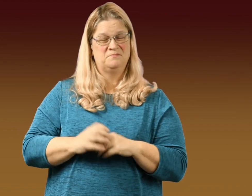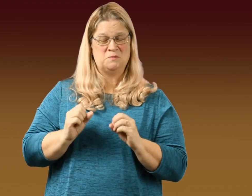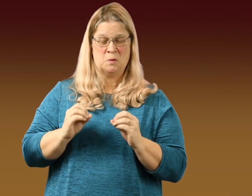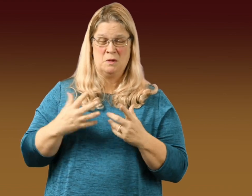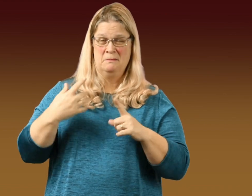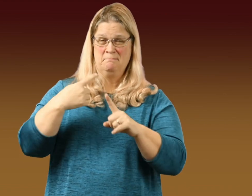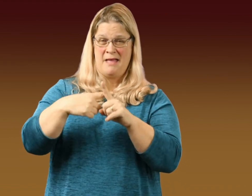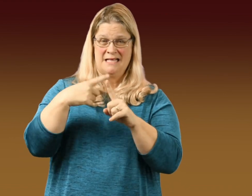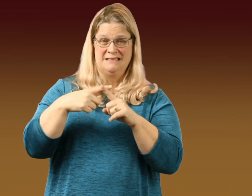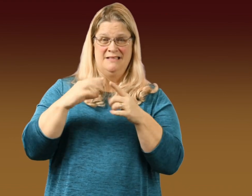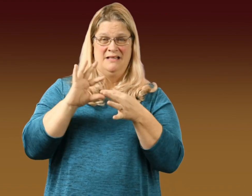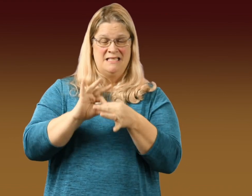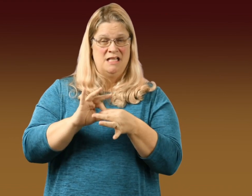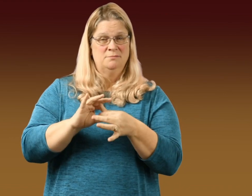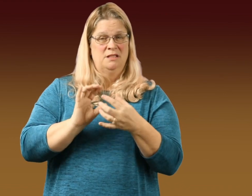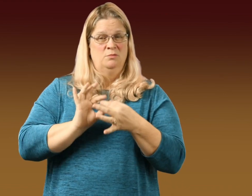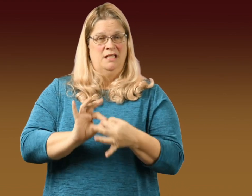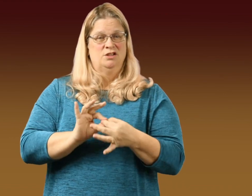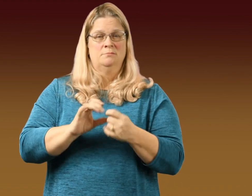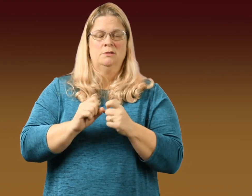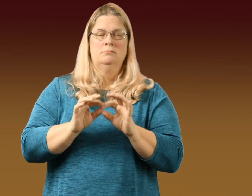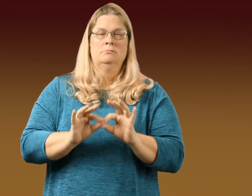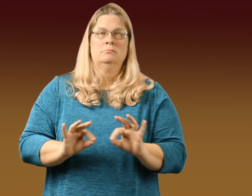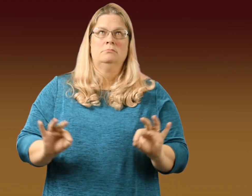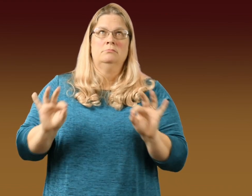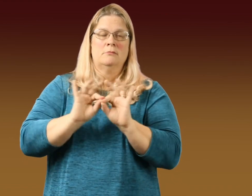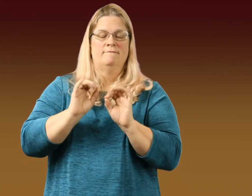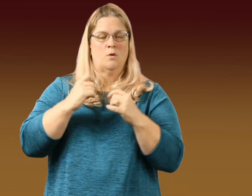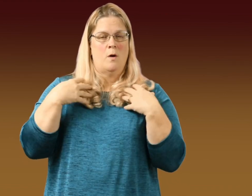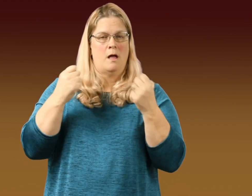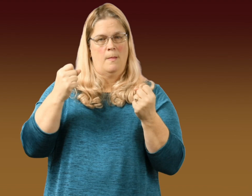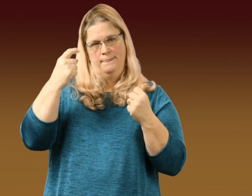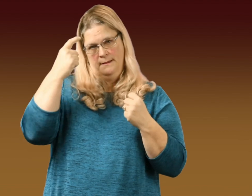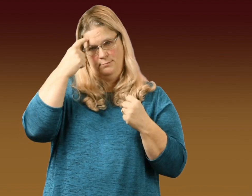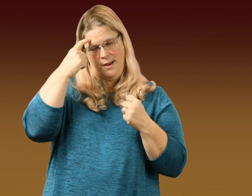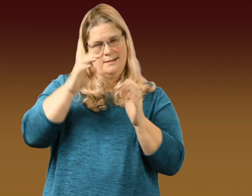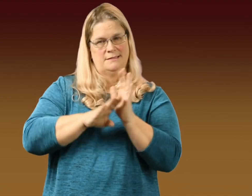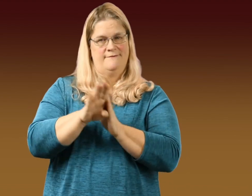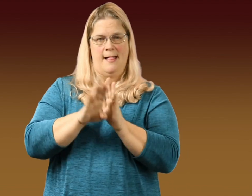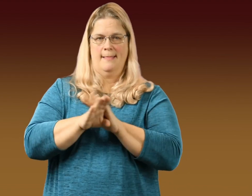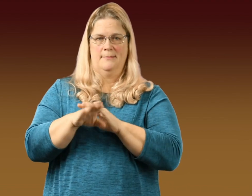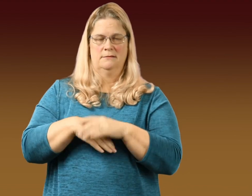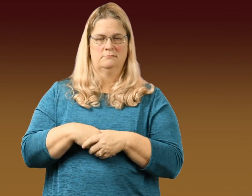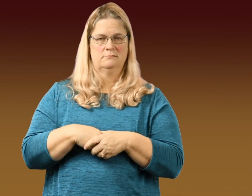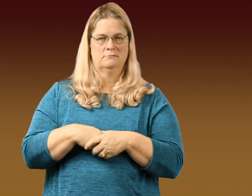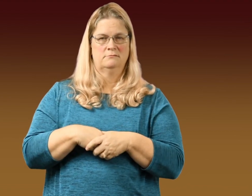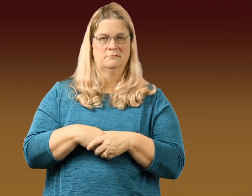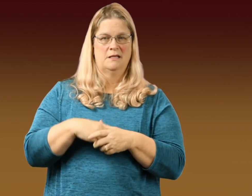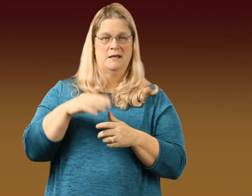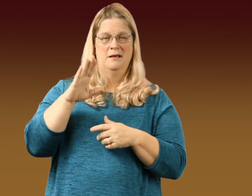That's when that really pops up in those kids. That's why positive relationships and attachments are